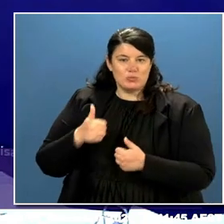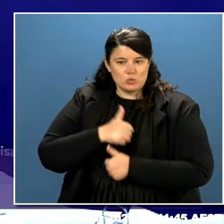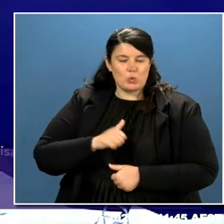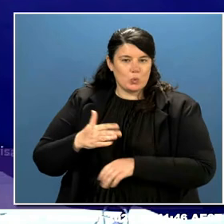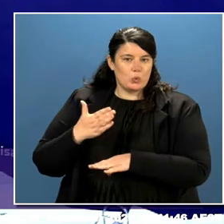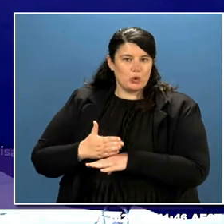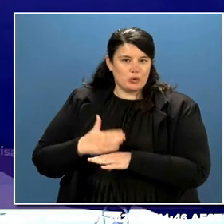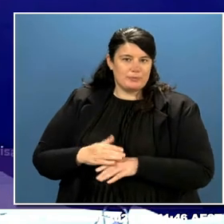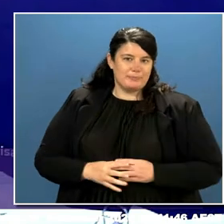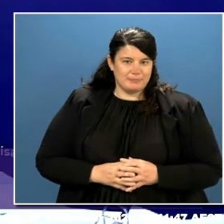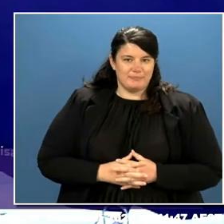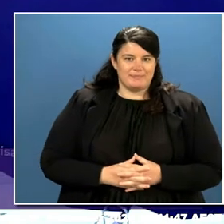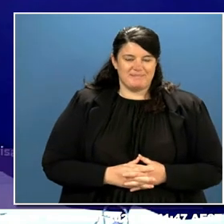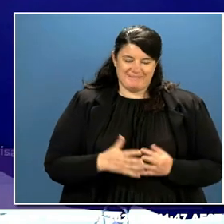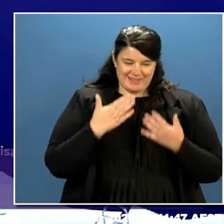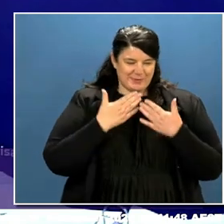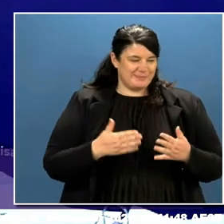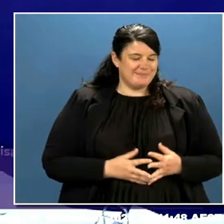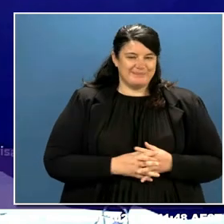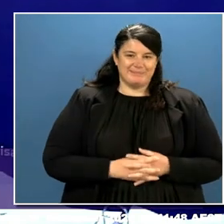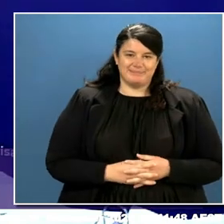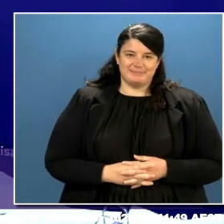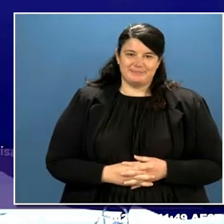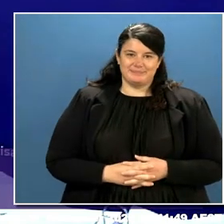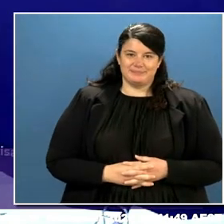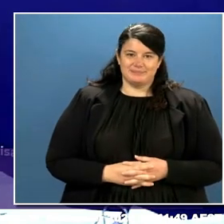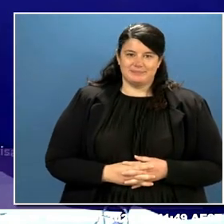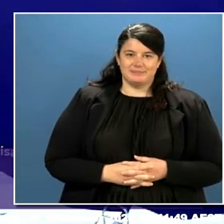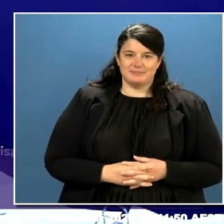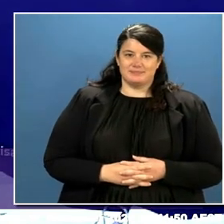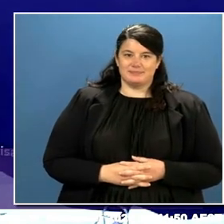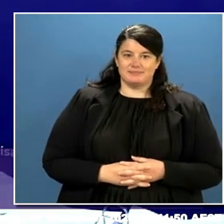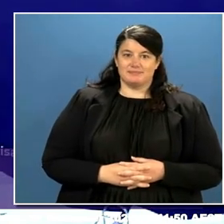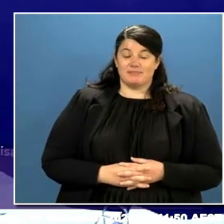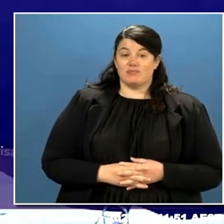All the best for that. Thank you. Commissioners, that concludes the evidence.